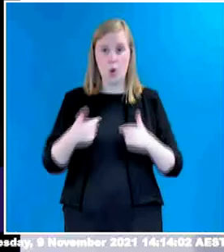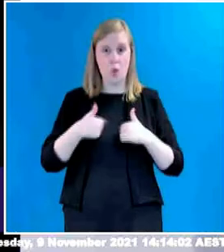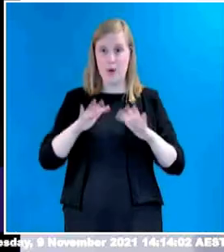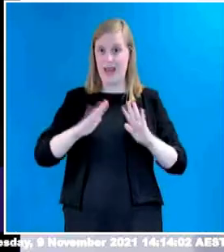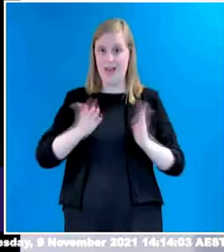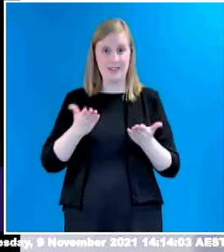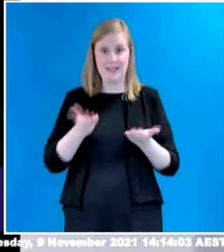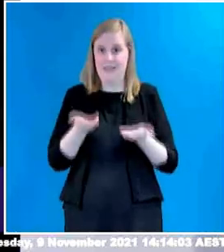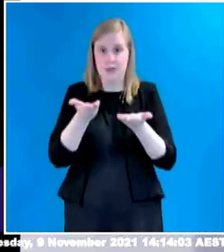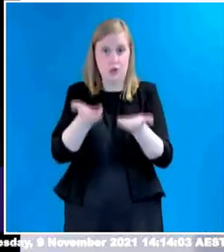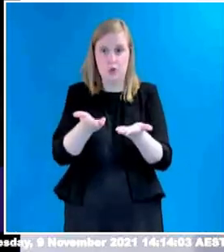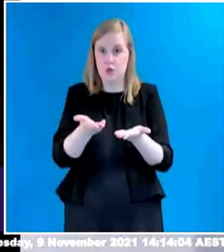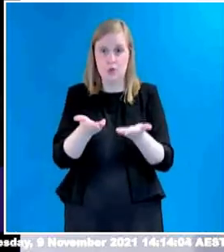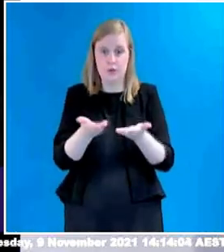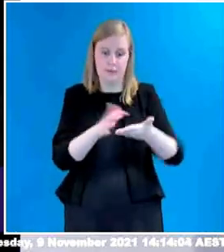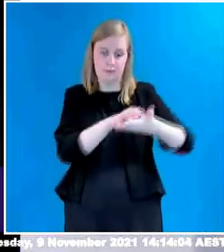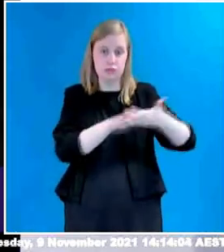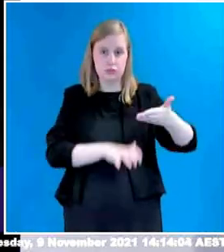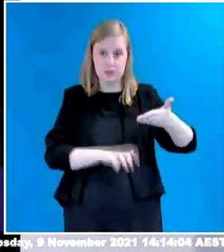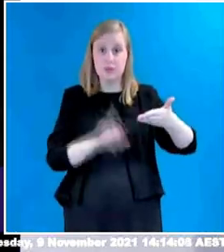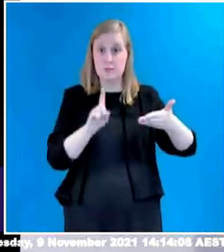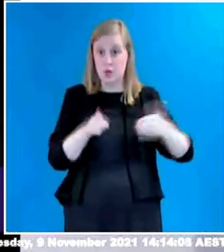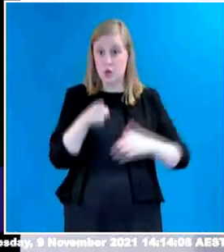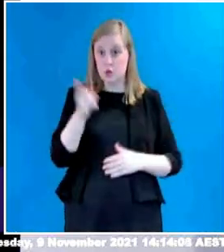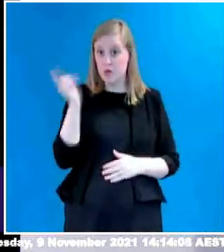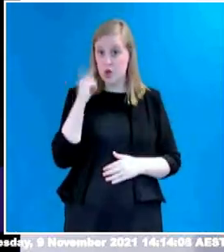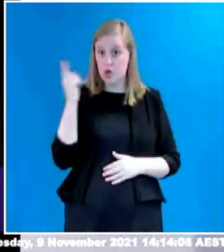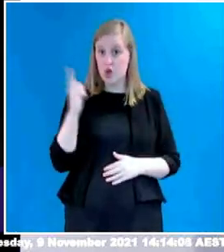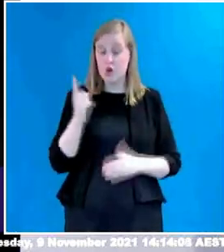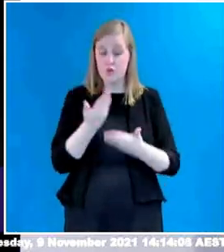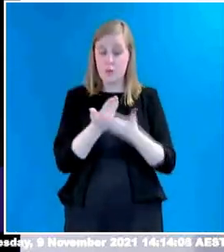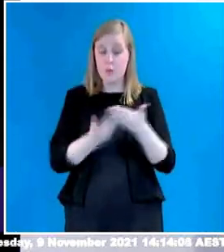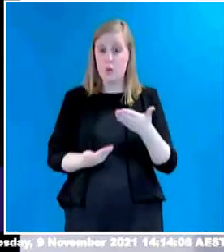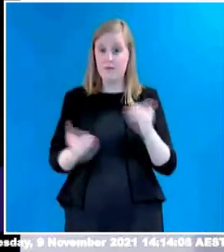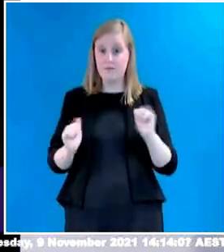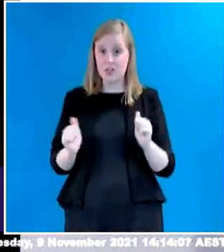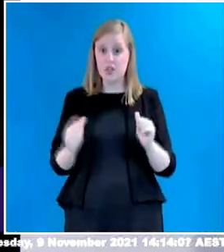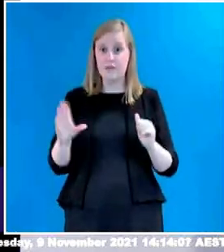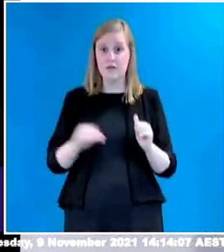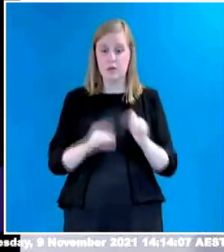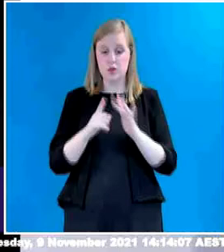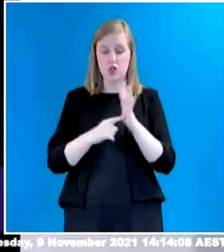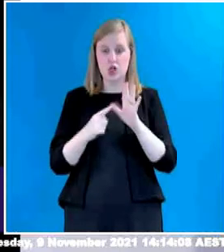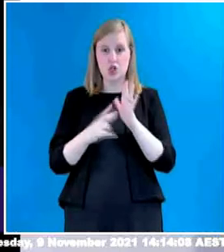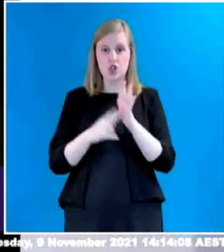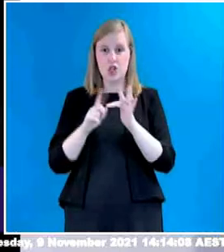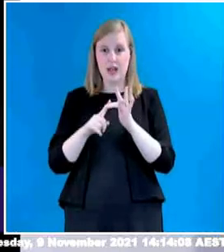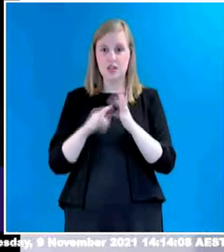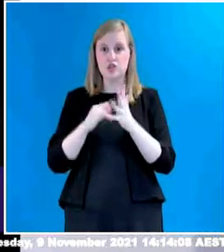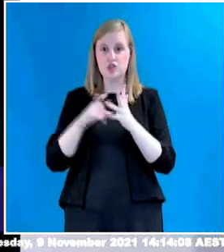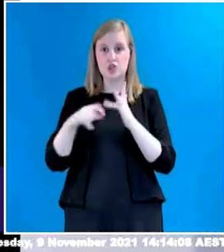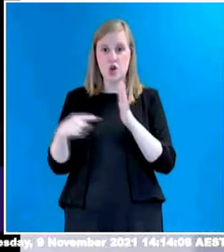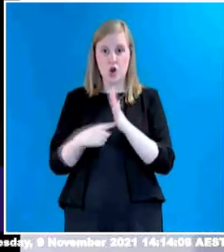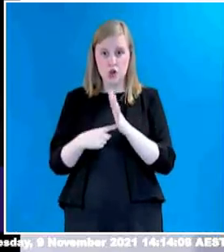report was prepared by JSCOT on the case for ratification for the CRPD.